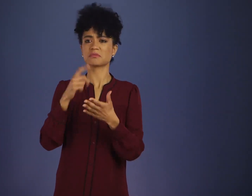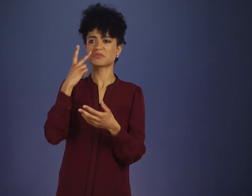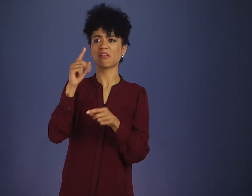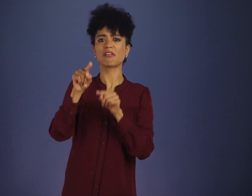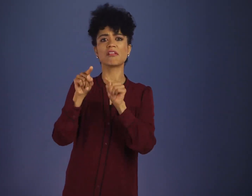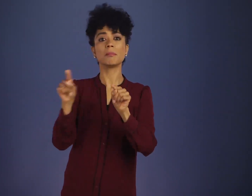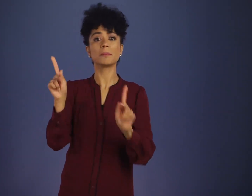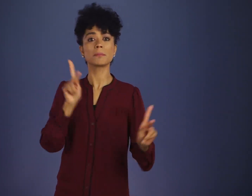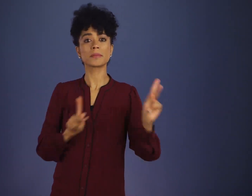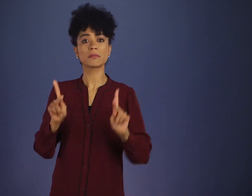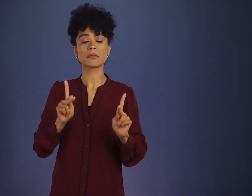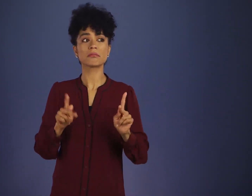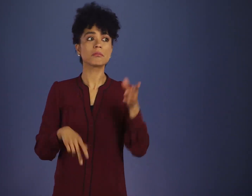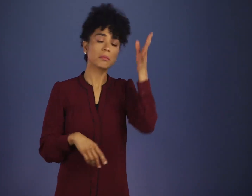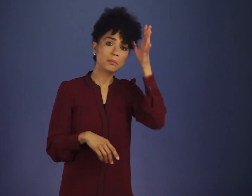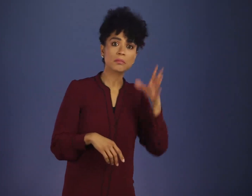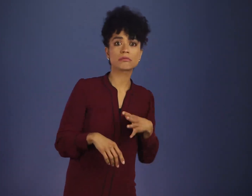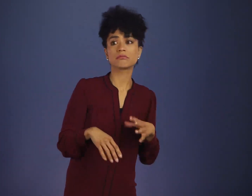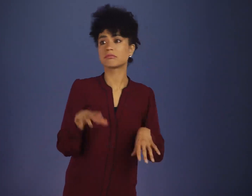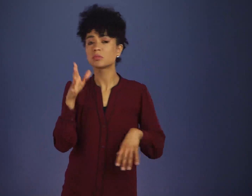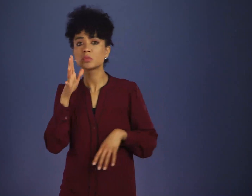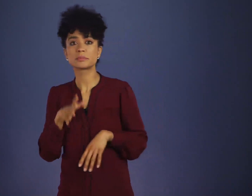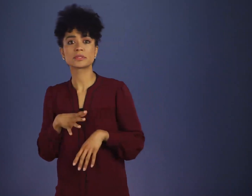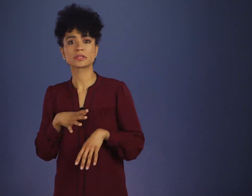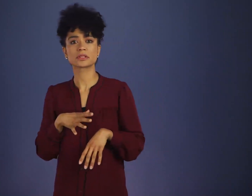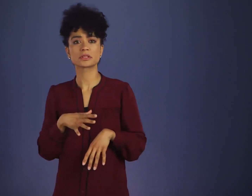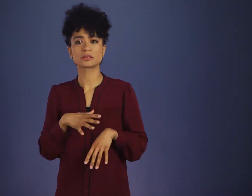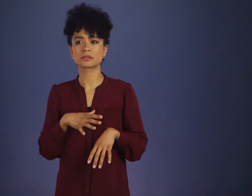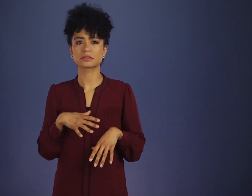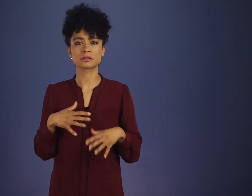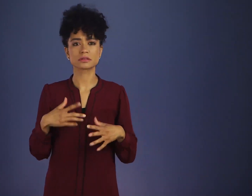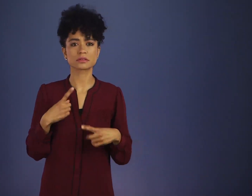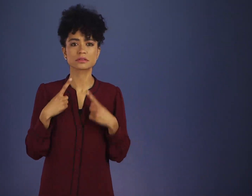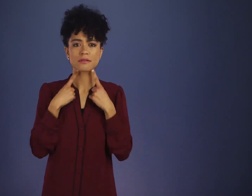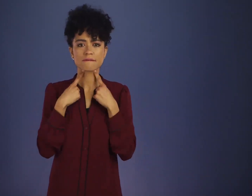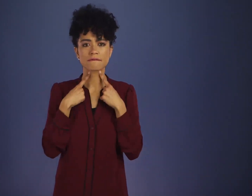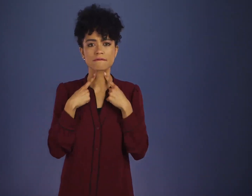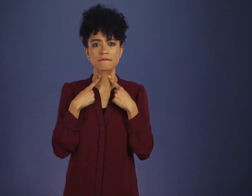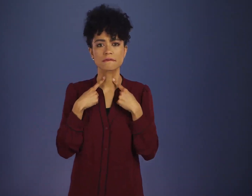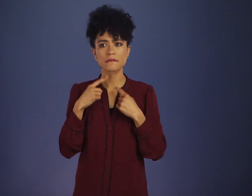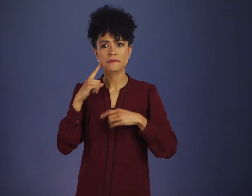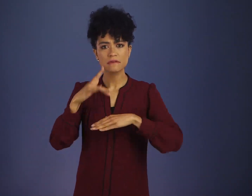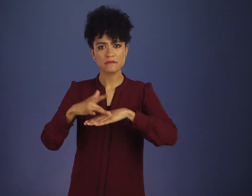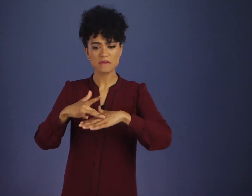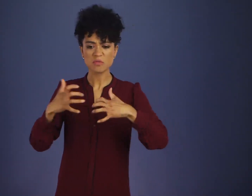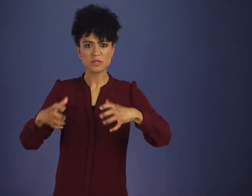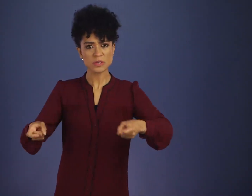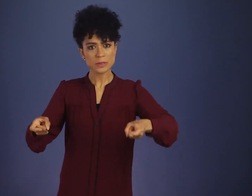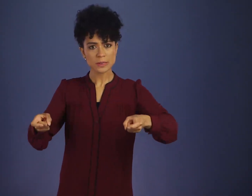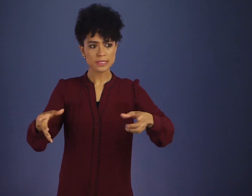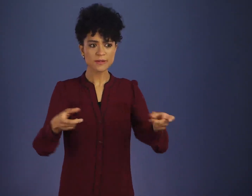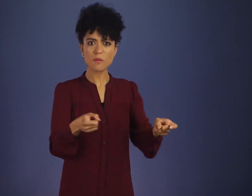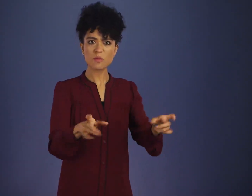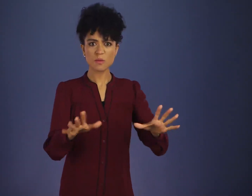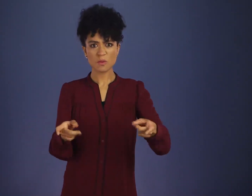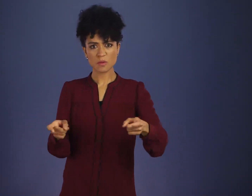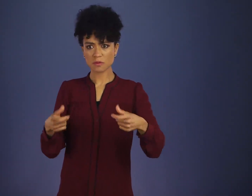We have also seen men and women who go power-mad, who devote themselves to attempting to rule their fellows.